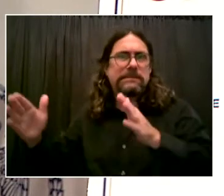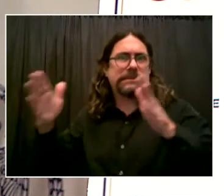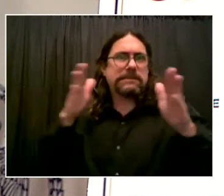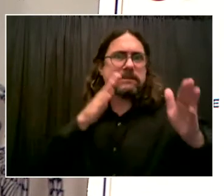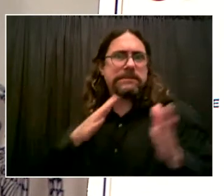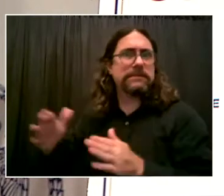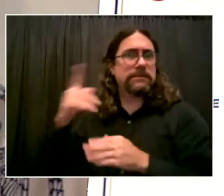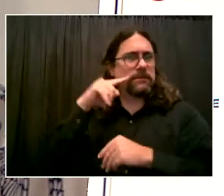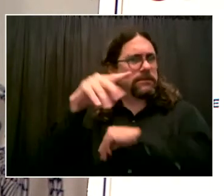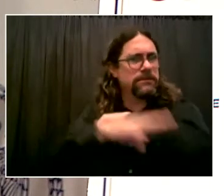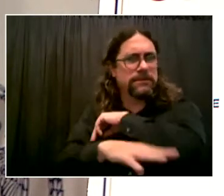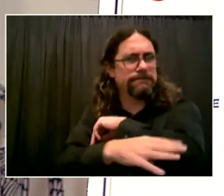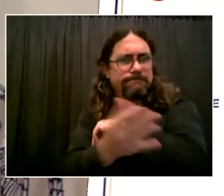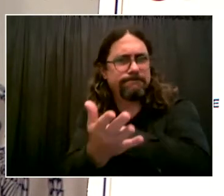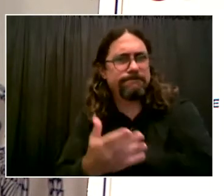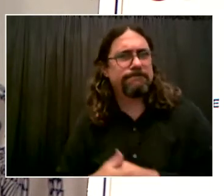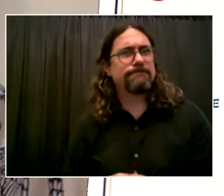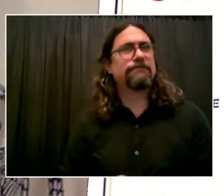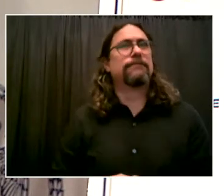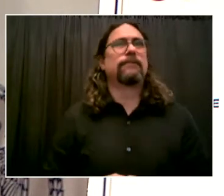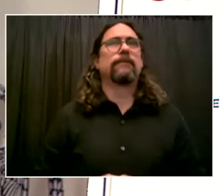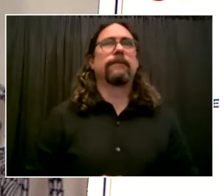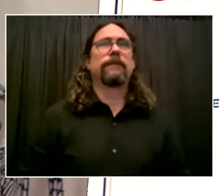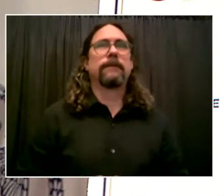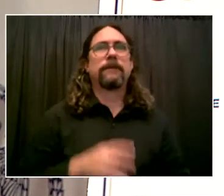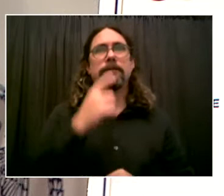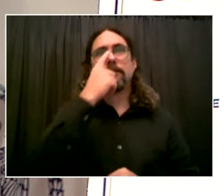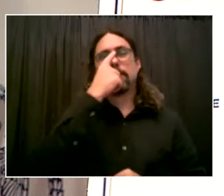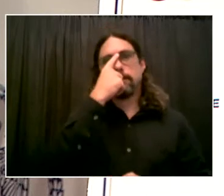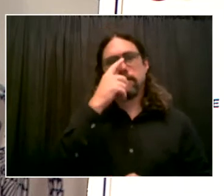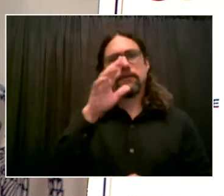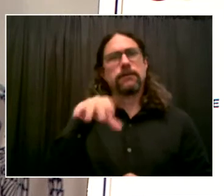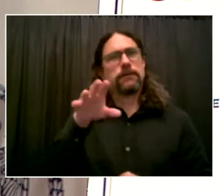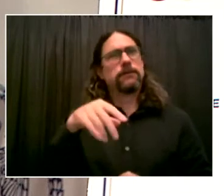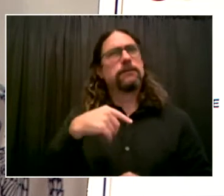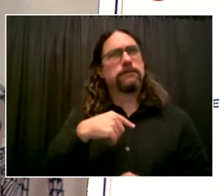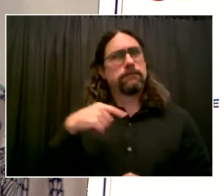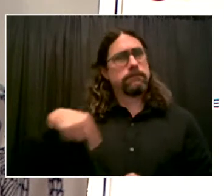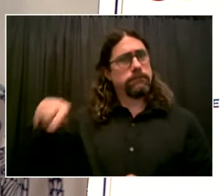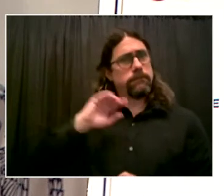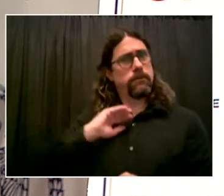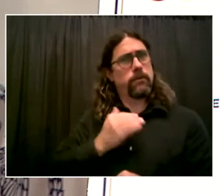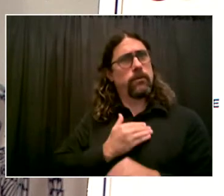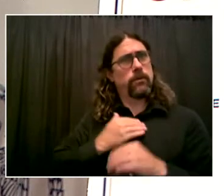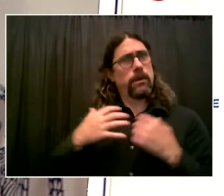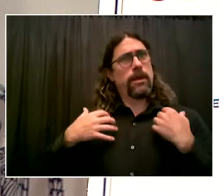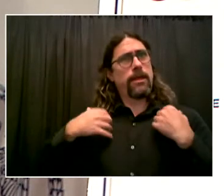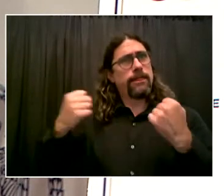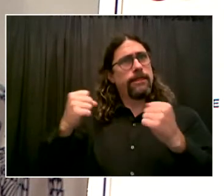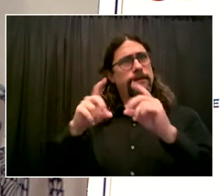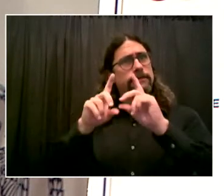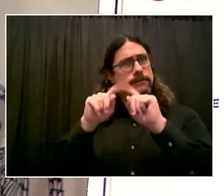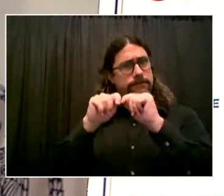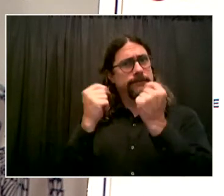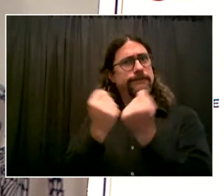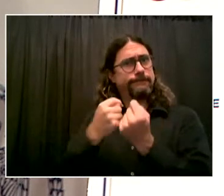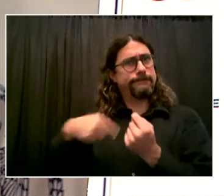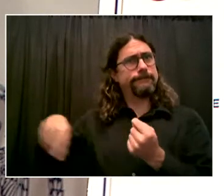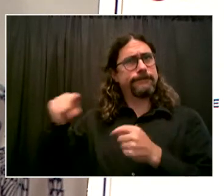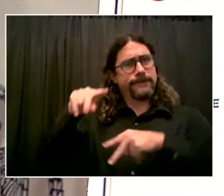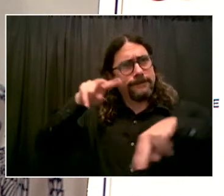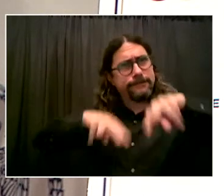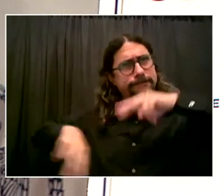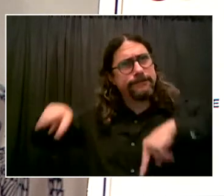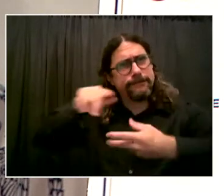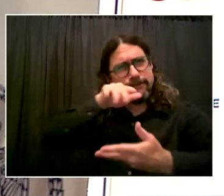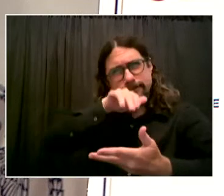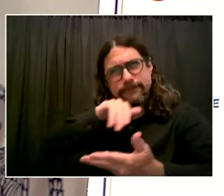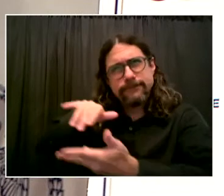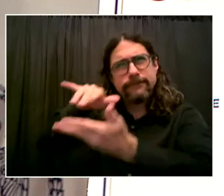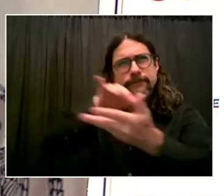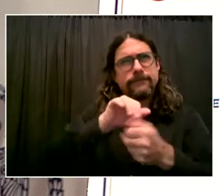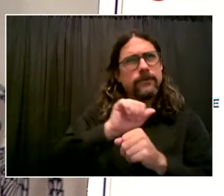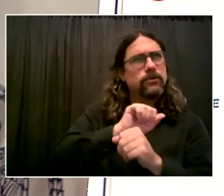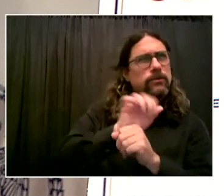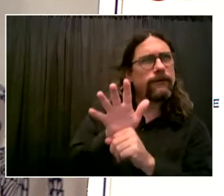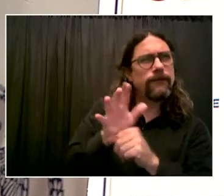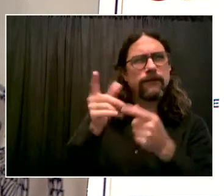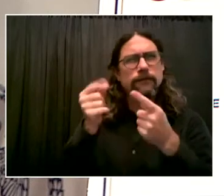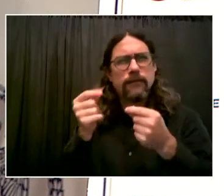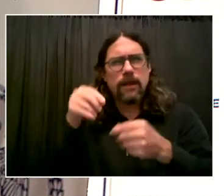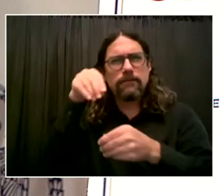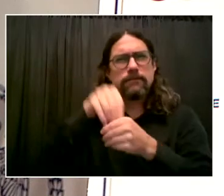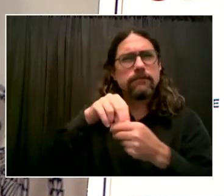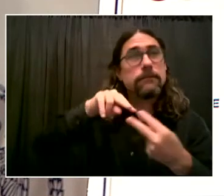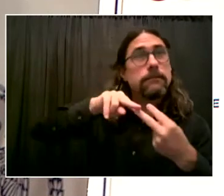VERY FAIR